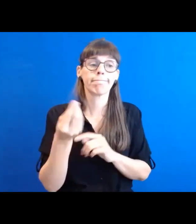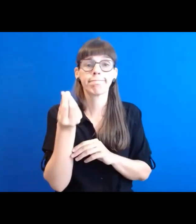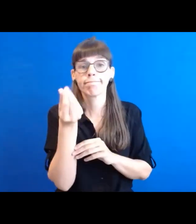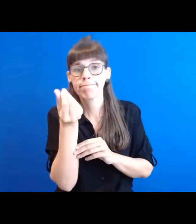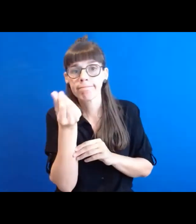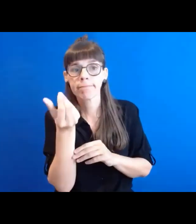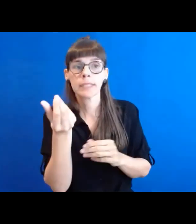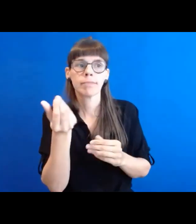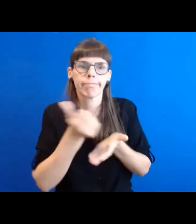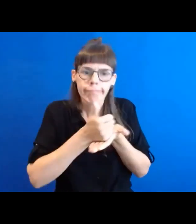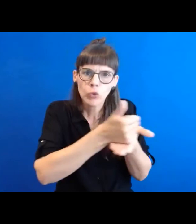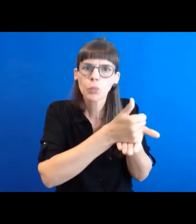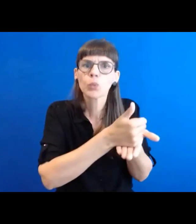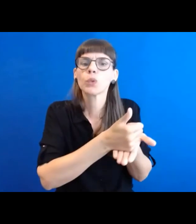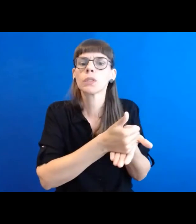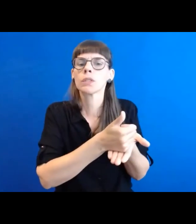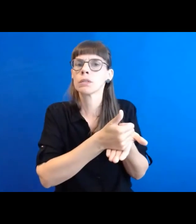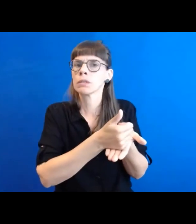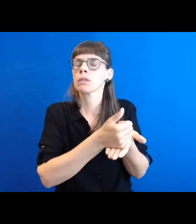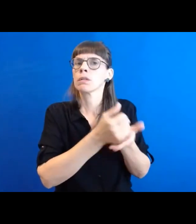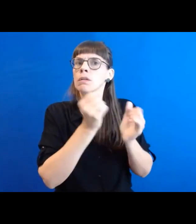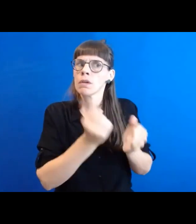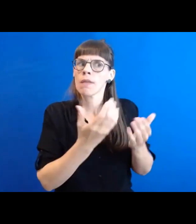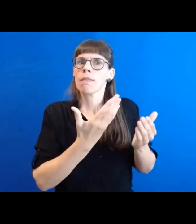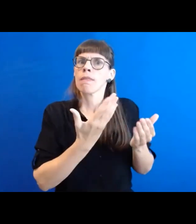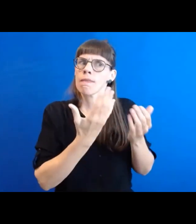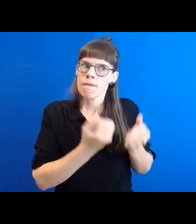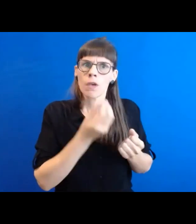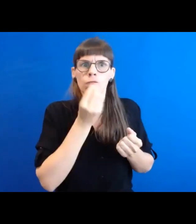to meet some basic needs. And when we speak about